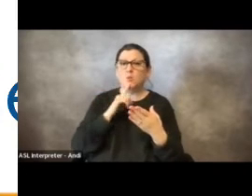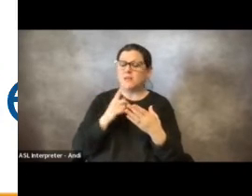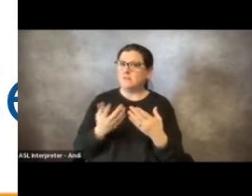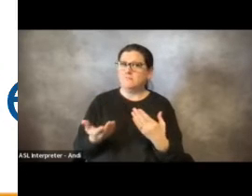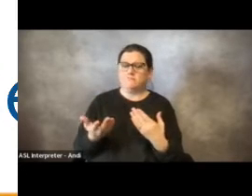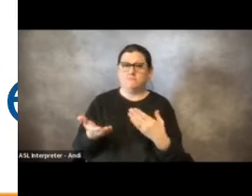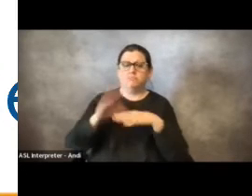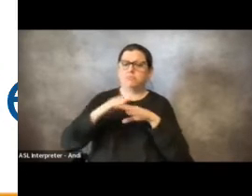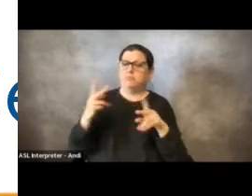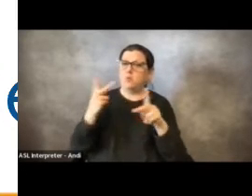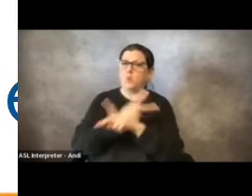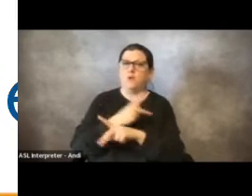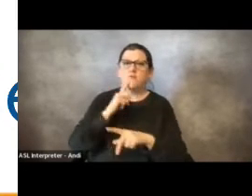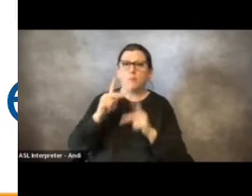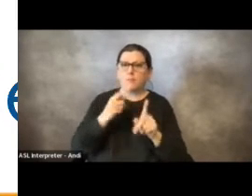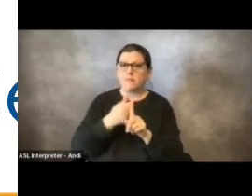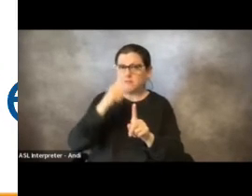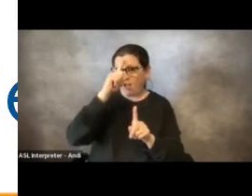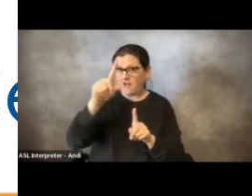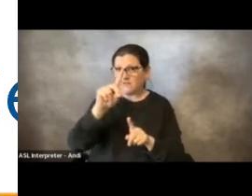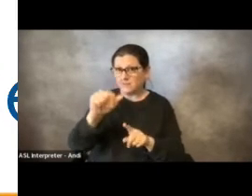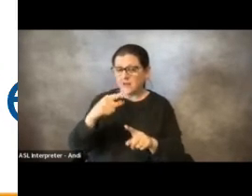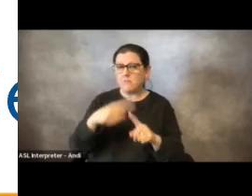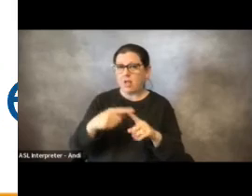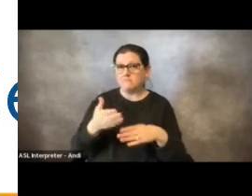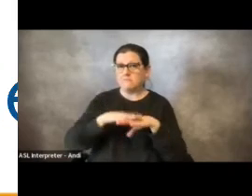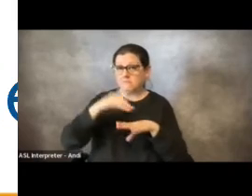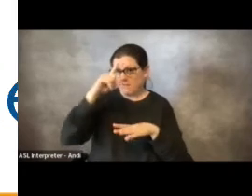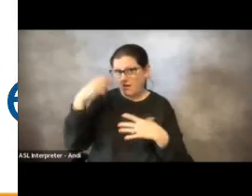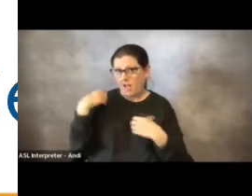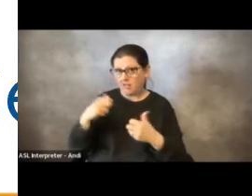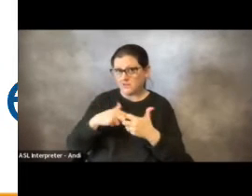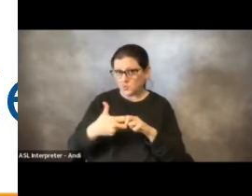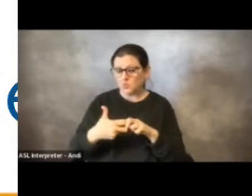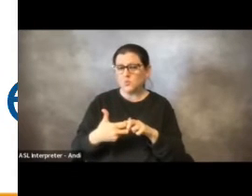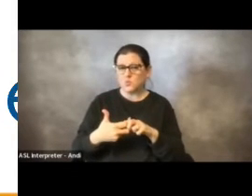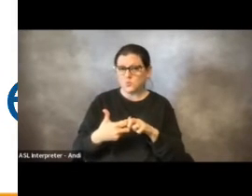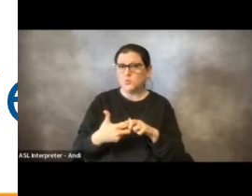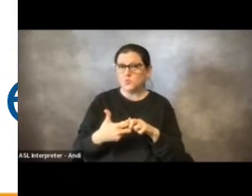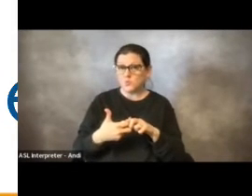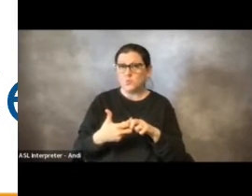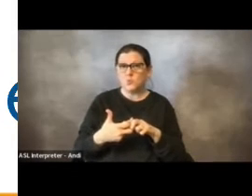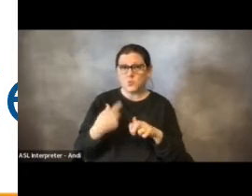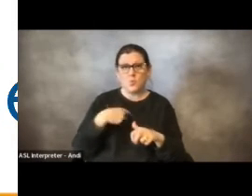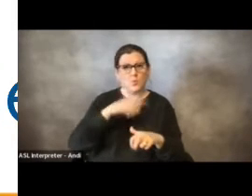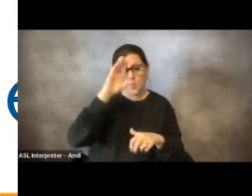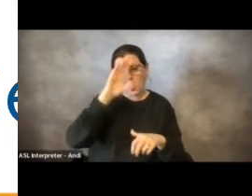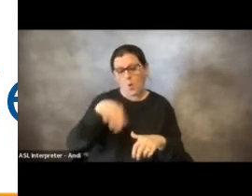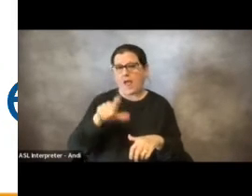have cognitive disabilities and co-occurring mental health conditions. So we know that we've got to do a lot of work to make sure that the direct